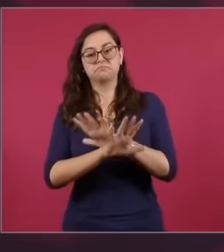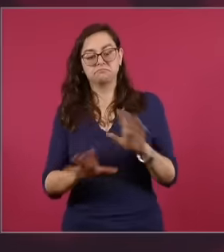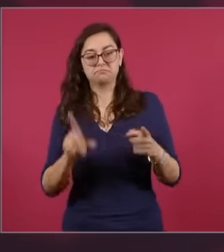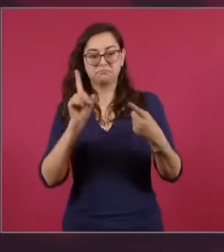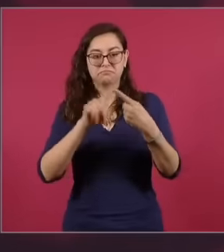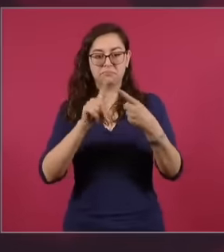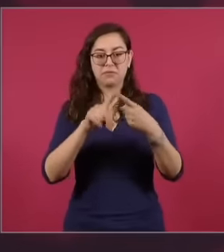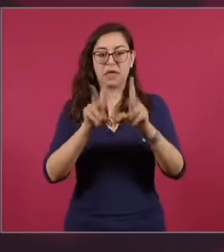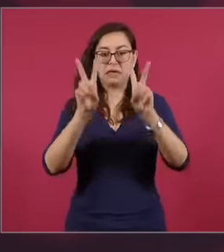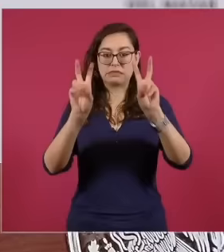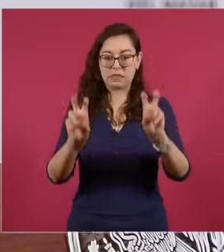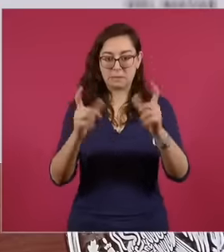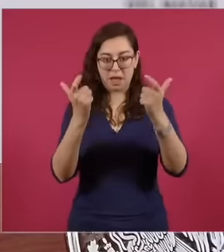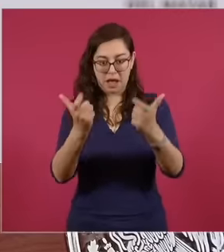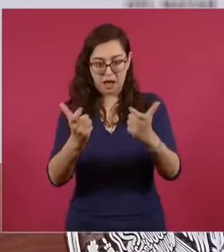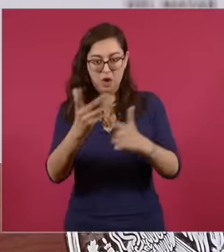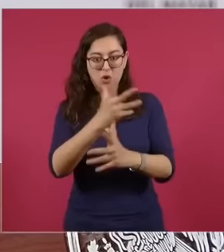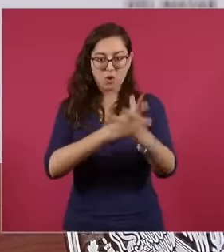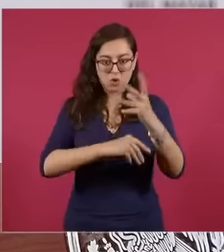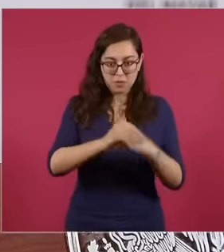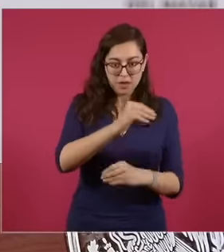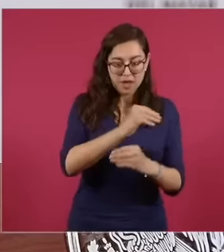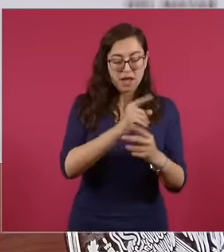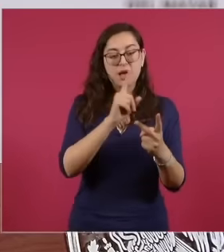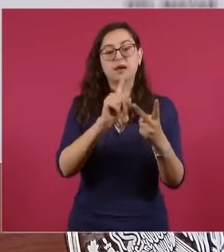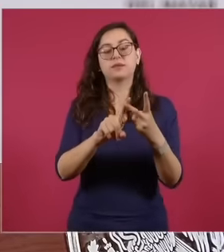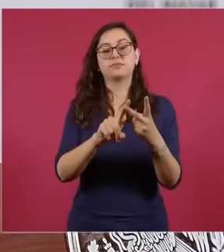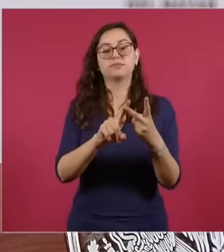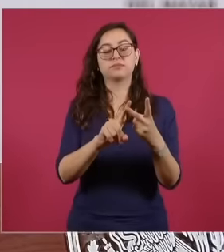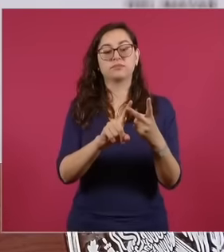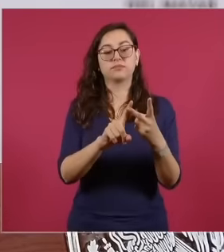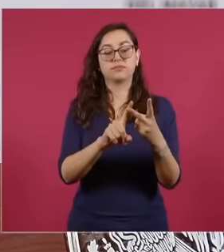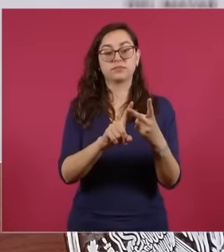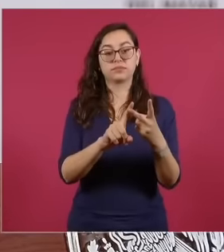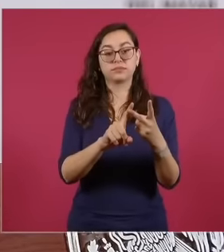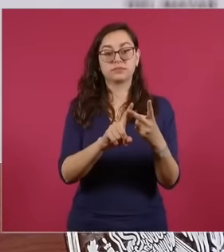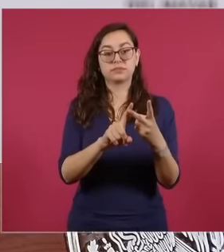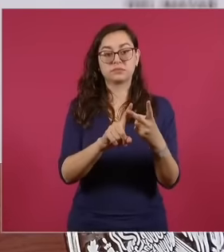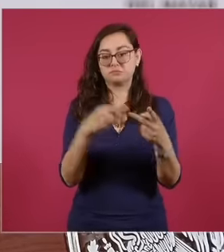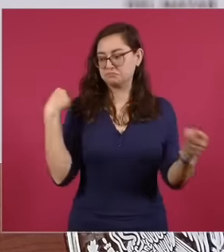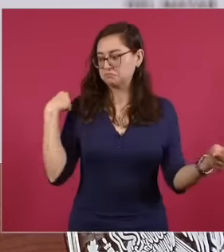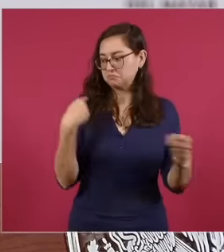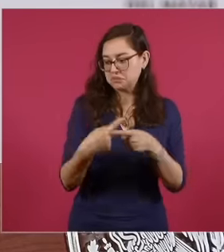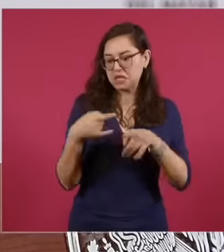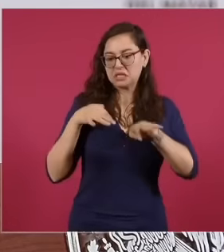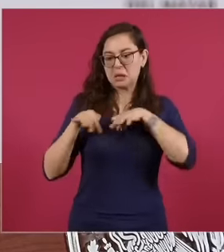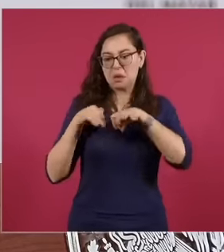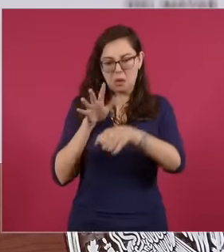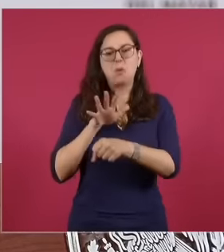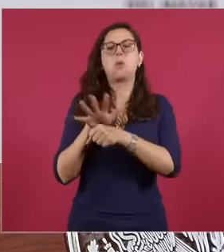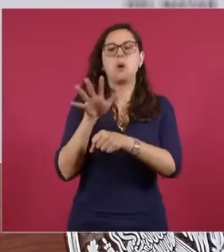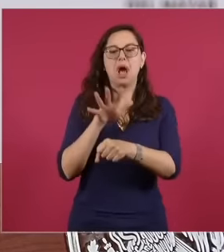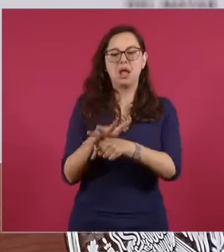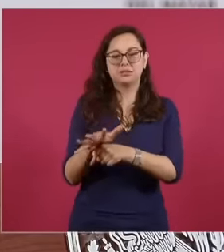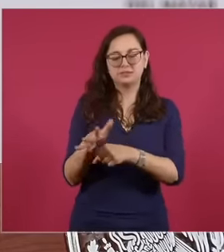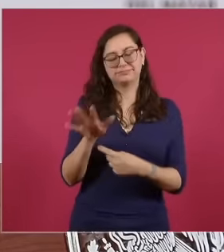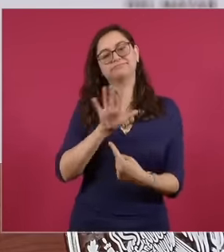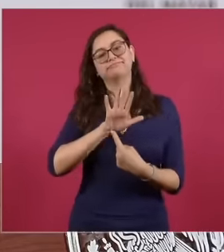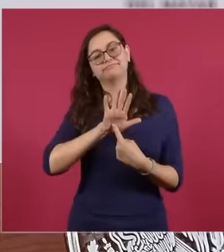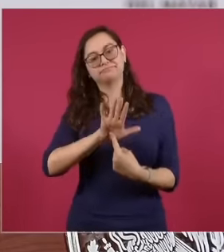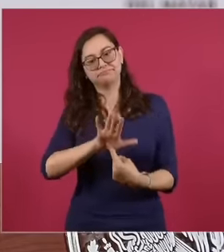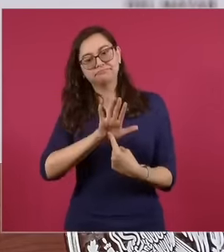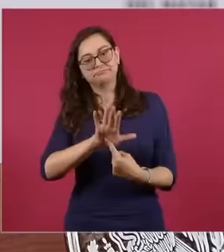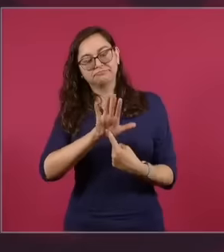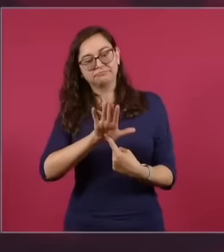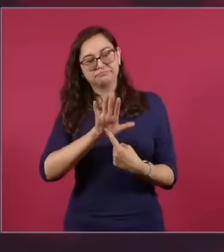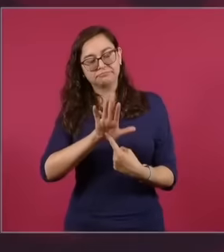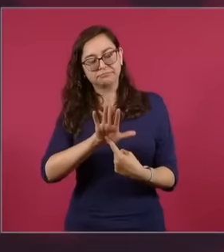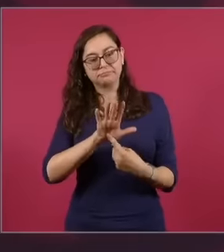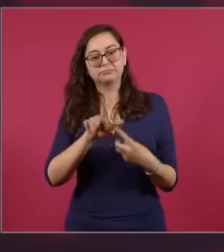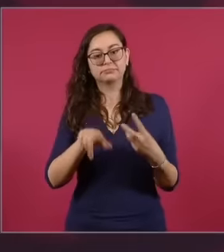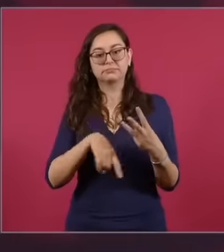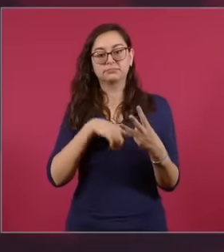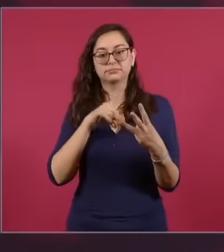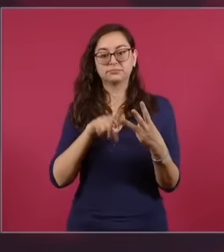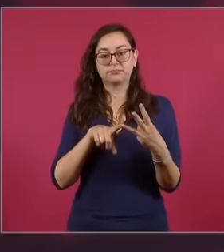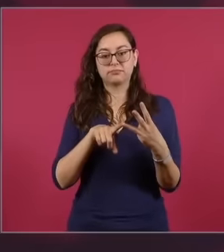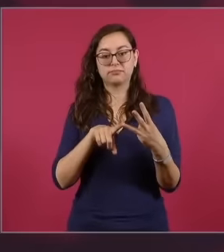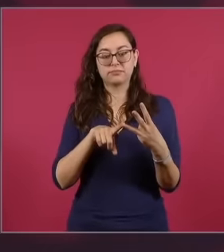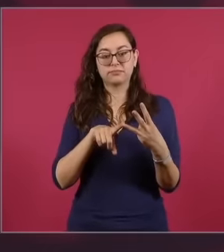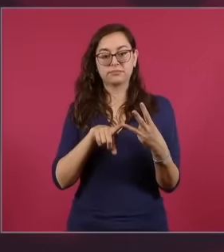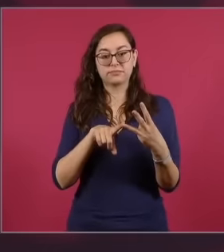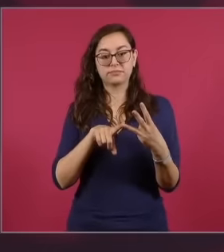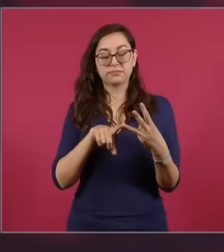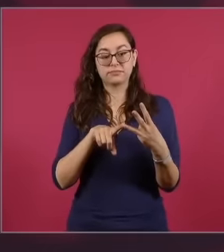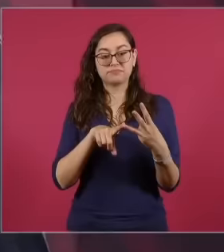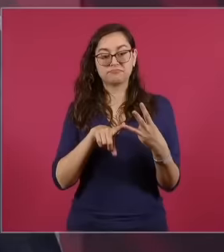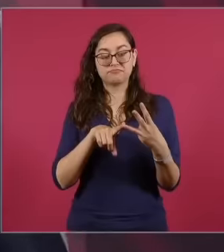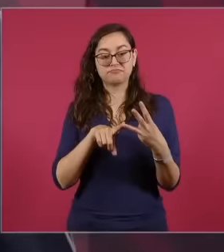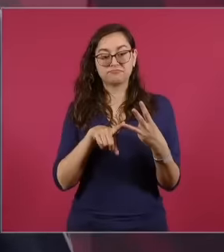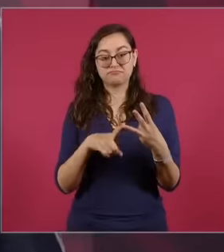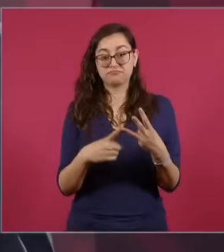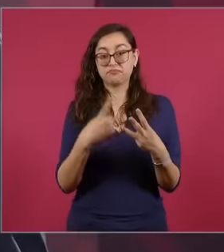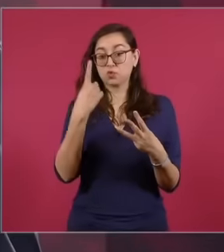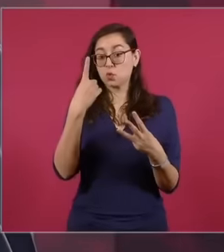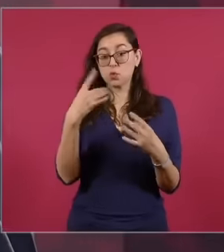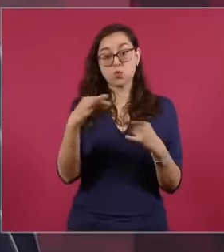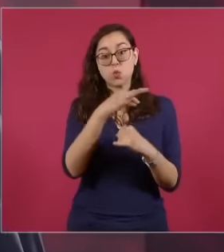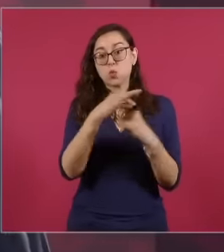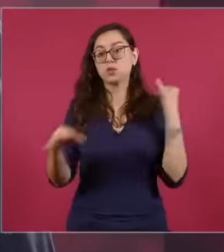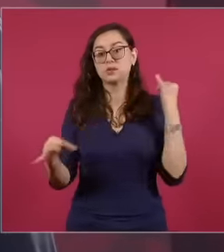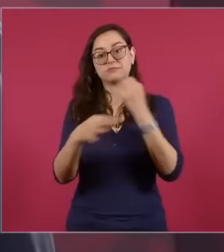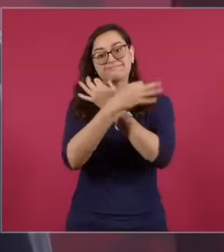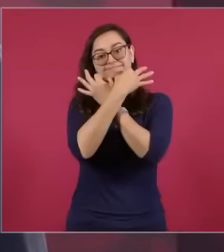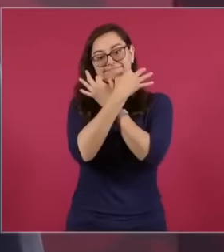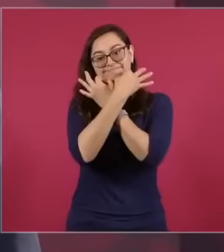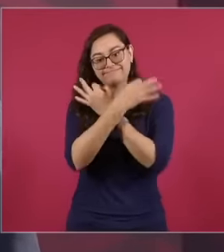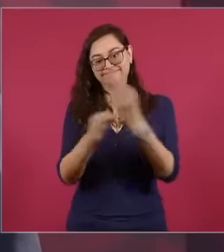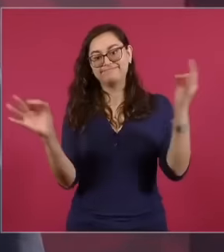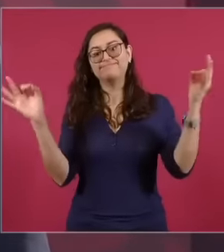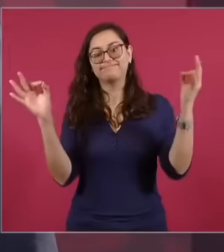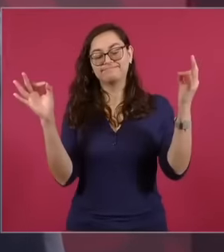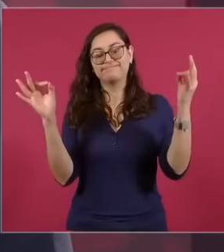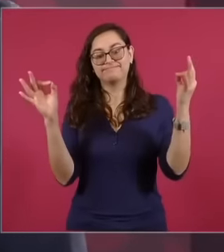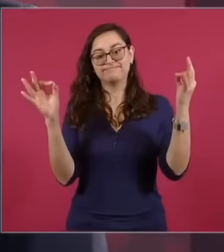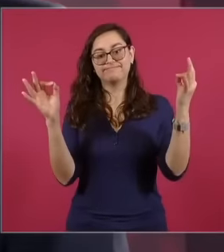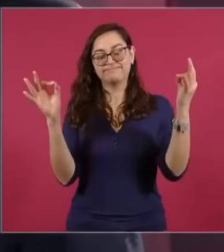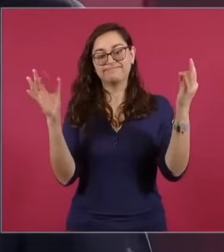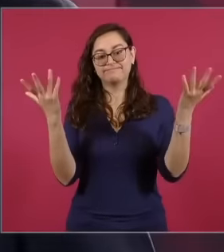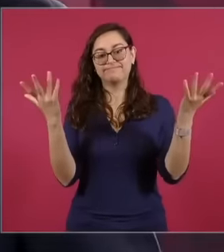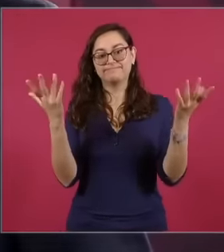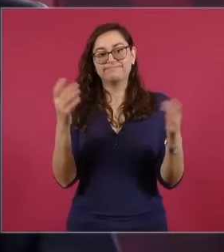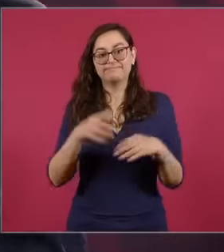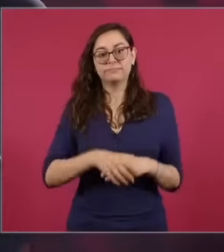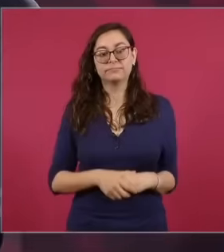country's economy is doing in the six-year term and a final message, I've already finished the